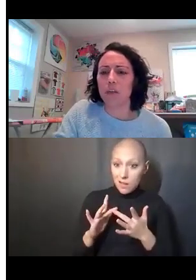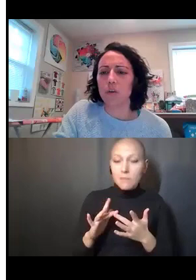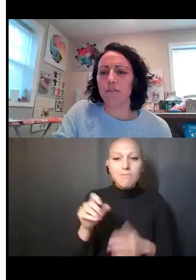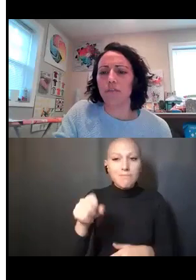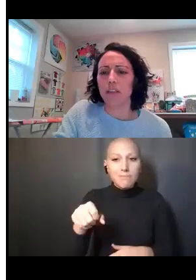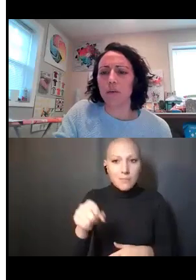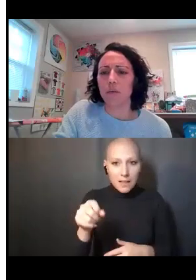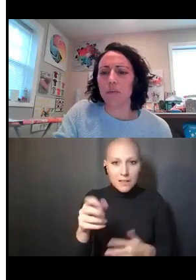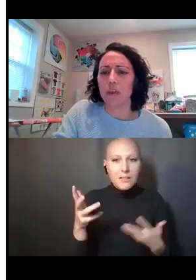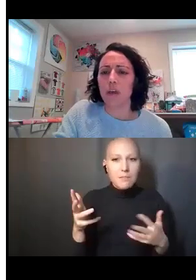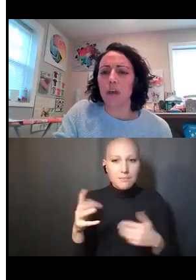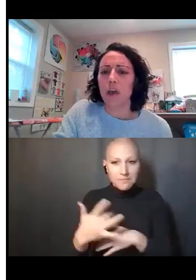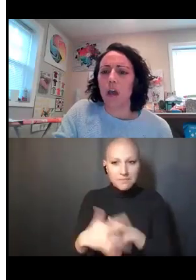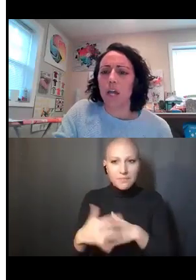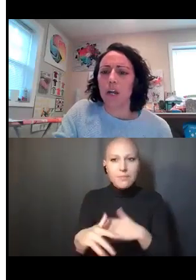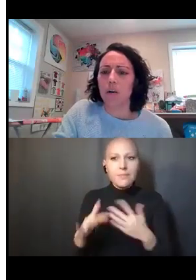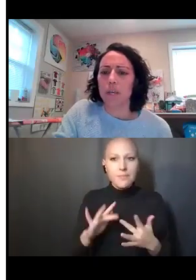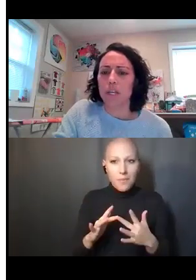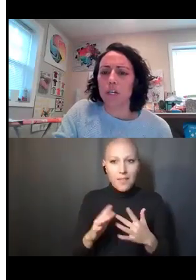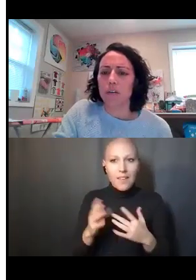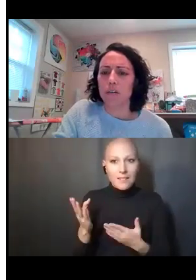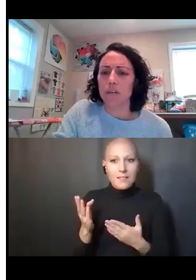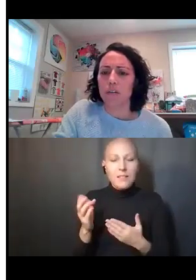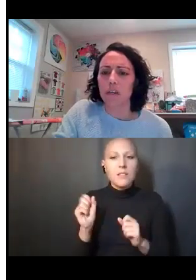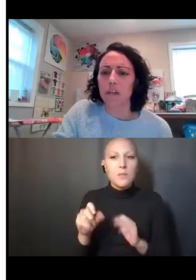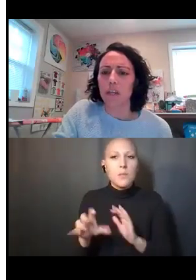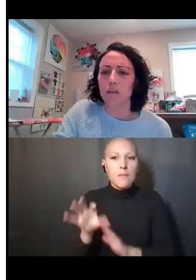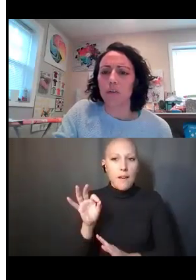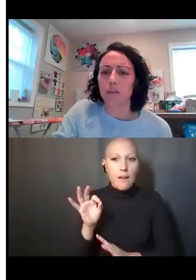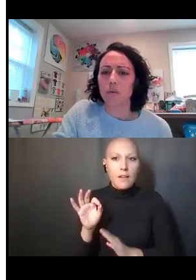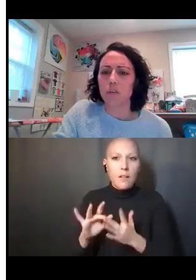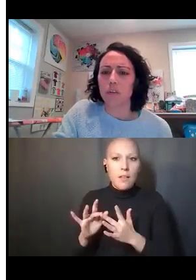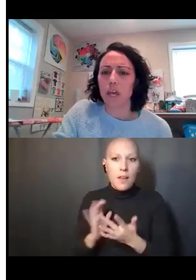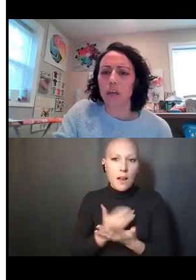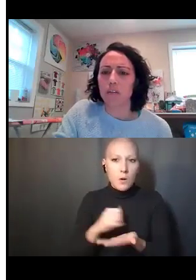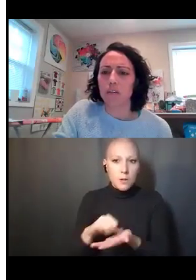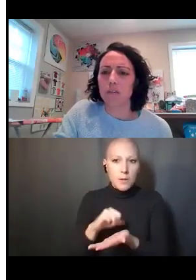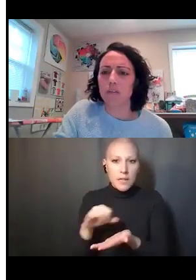so you can find those on our pages. In the resource slides.